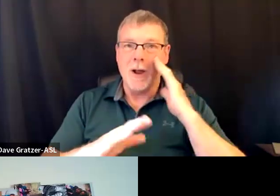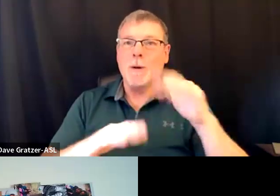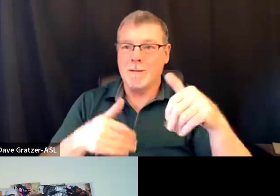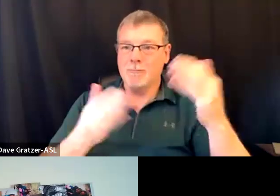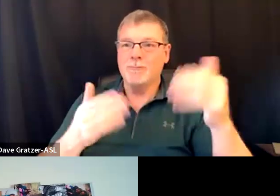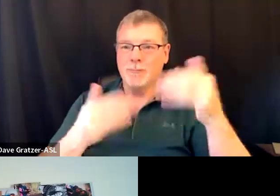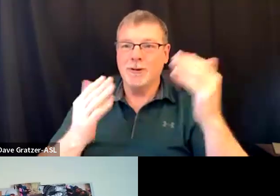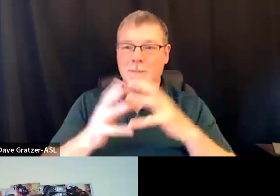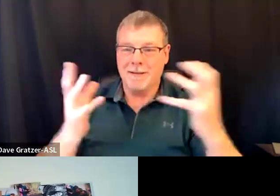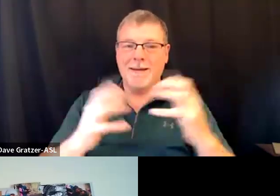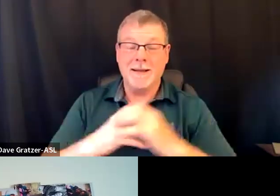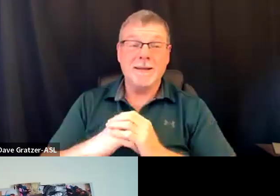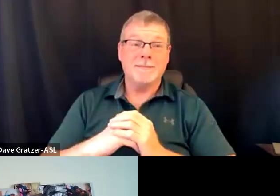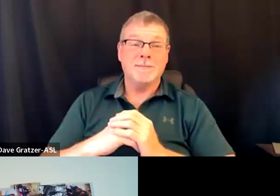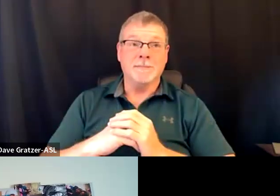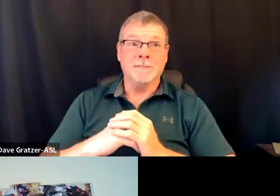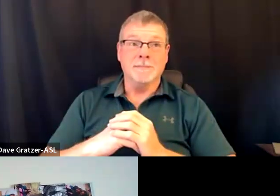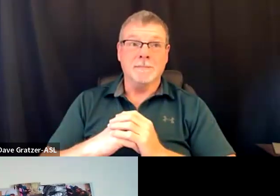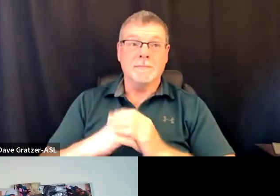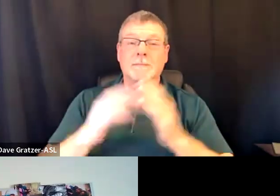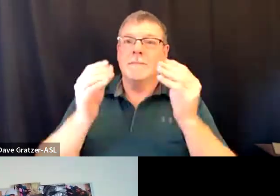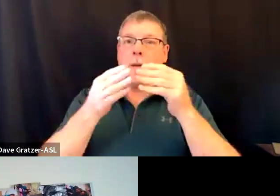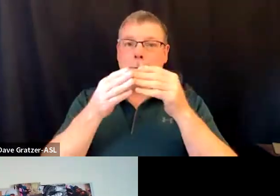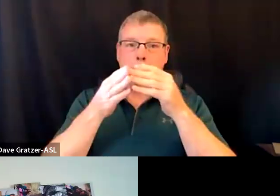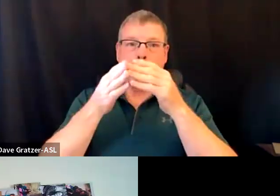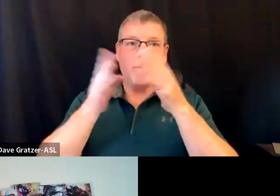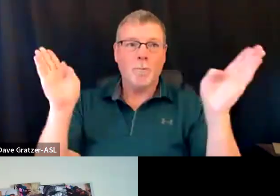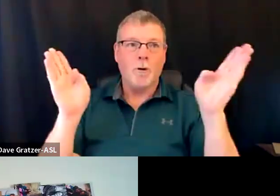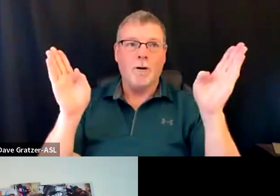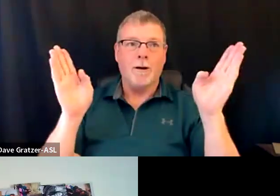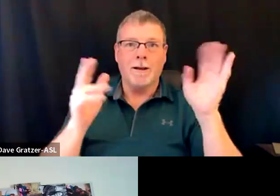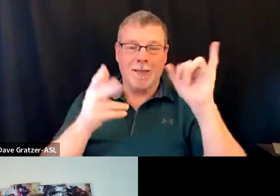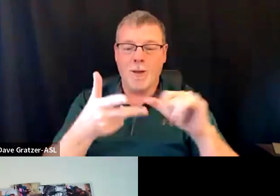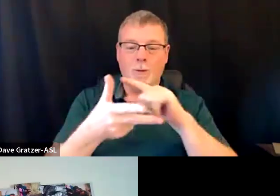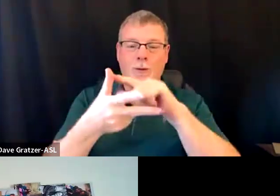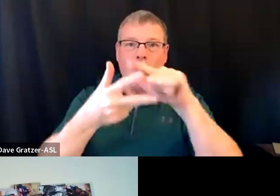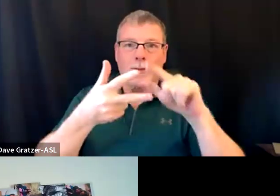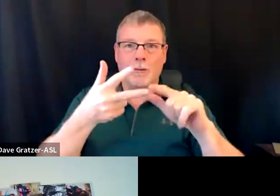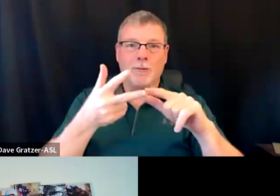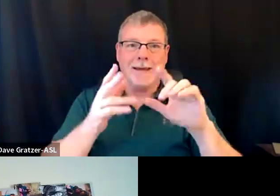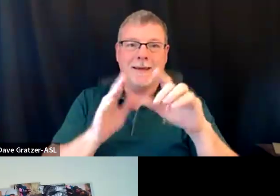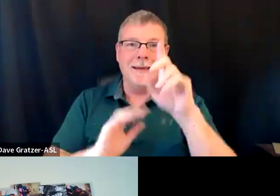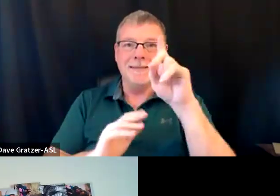So it is broader than just kind of those three diagnostic categories I mentioned.